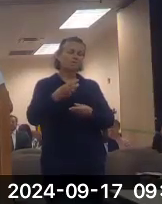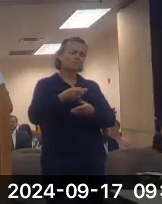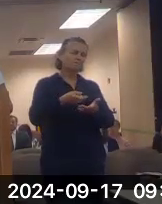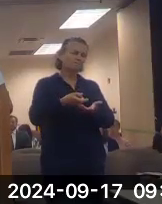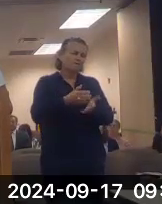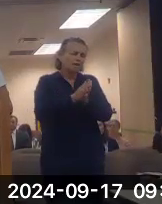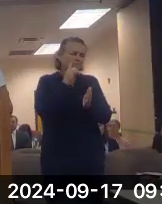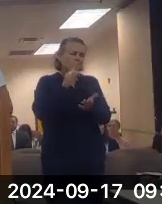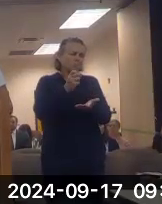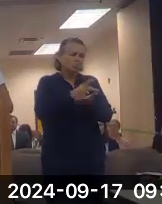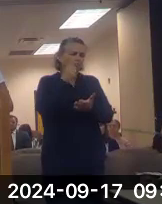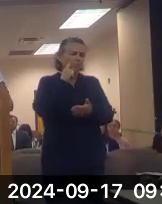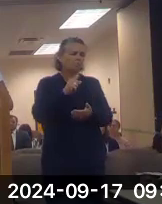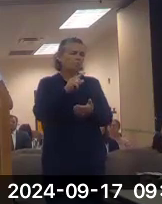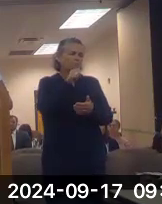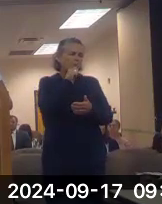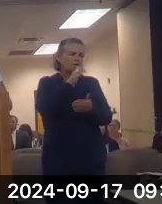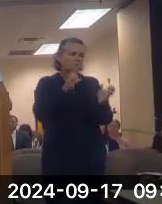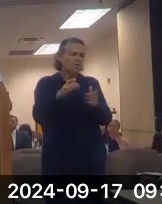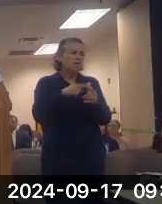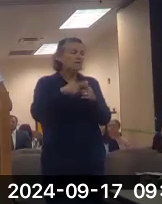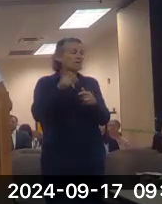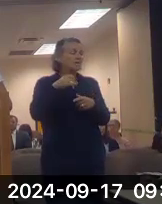Reginald Parson: And then if we get approval, then we're gonna refund your